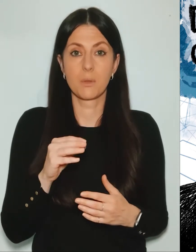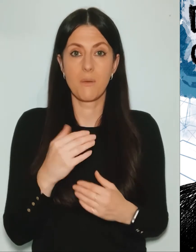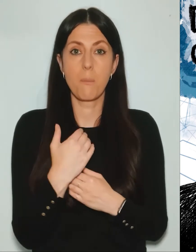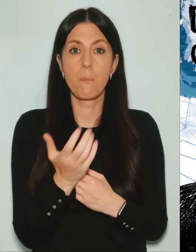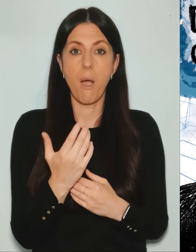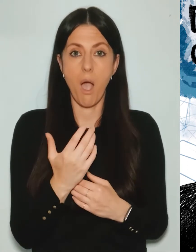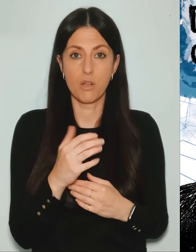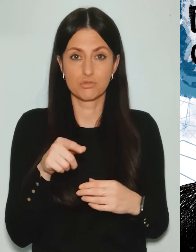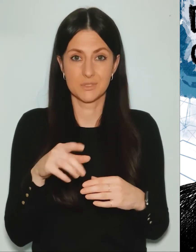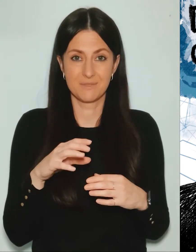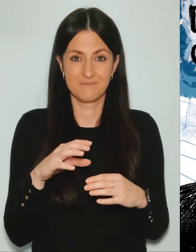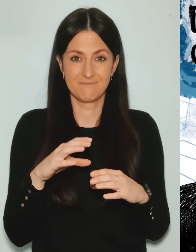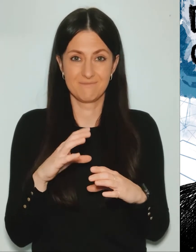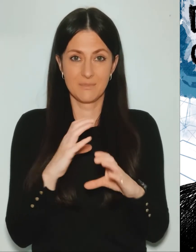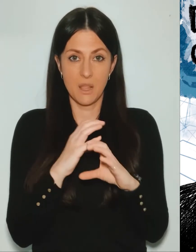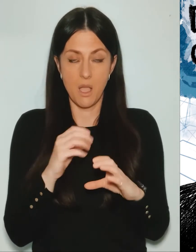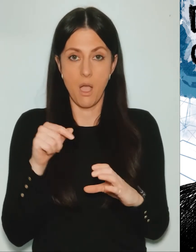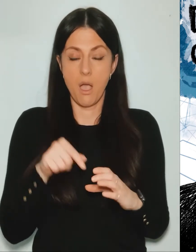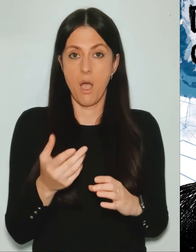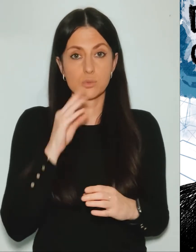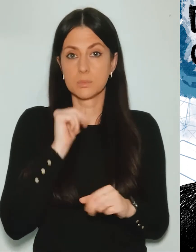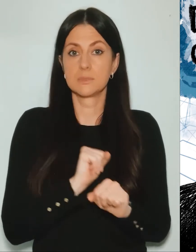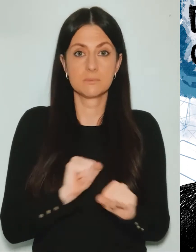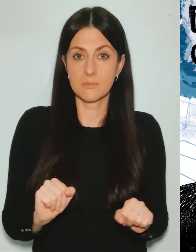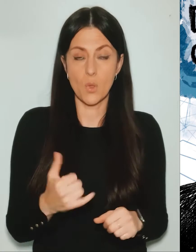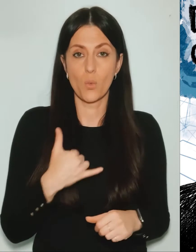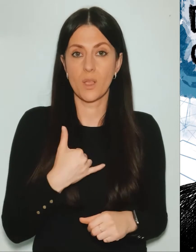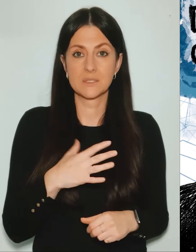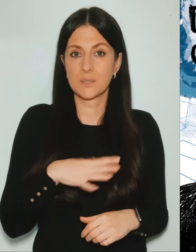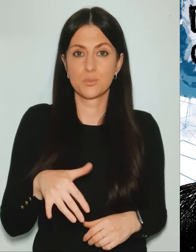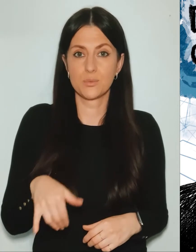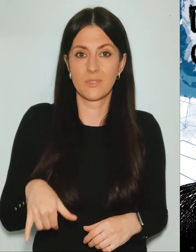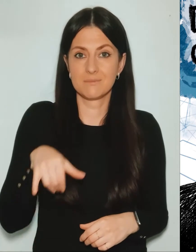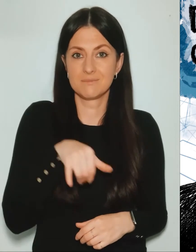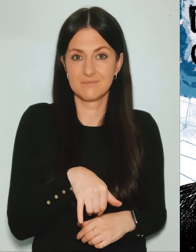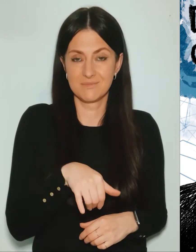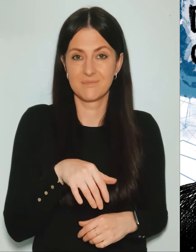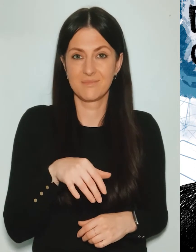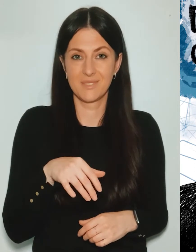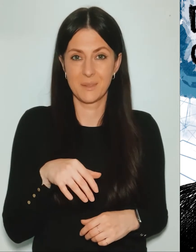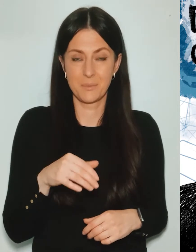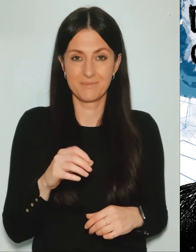and dogs were not allowed – we had no carriers. We sat in the luggage compartment.